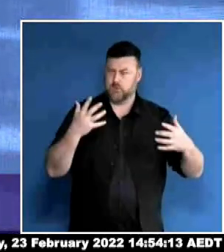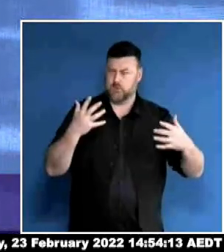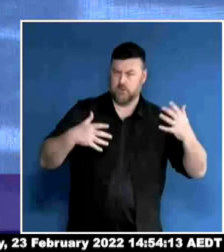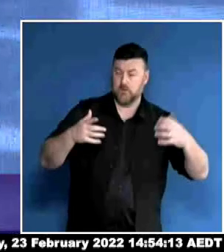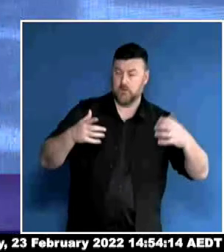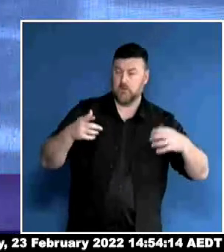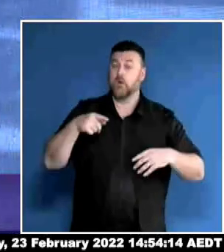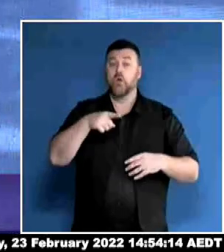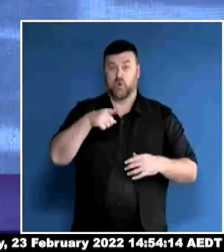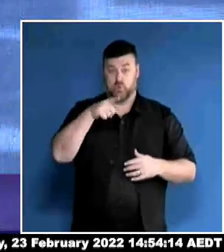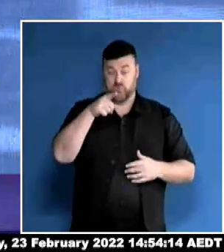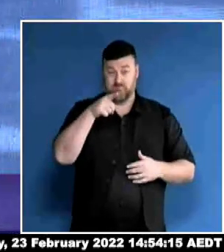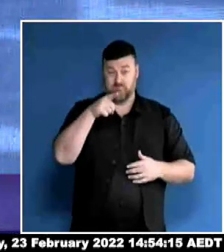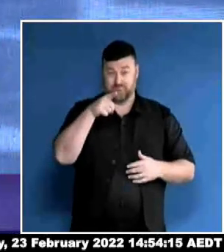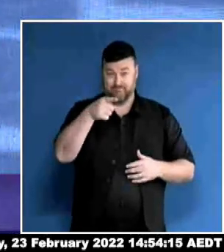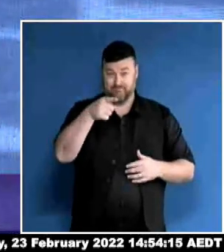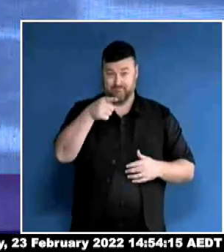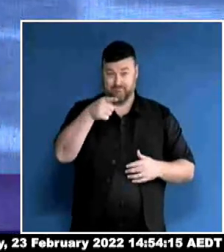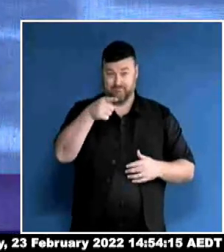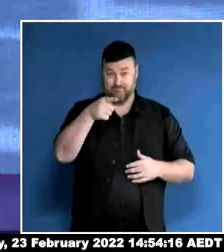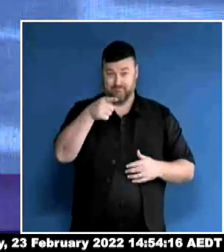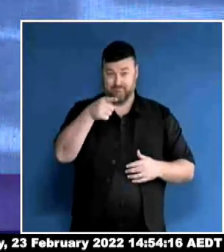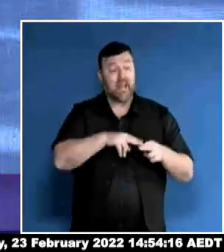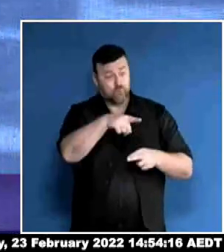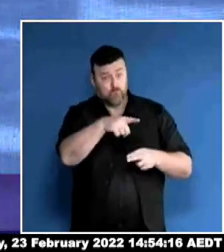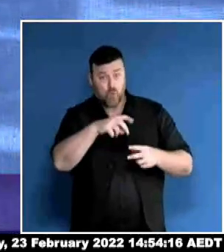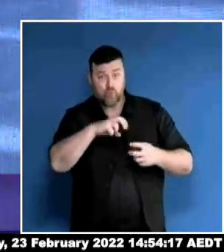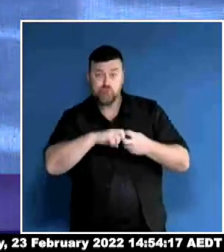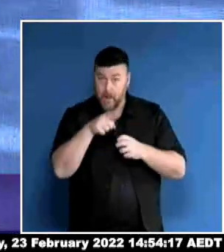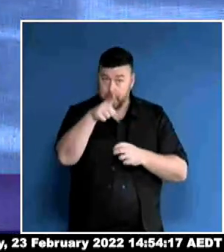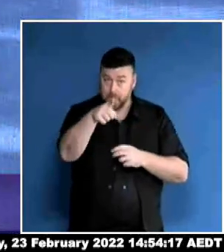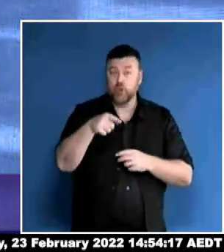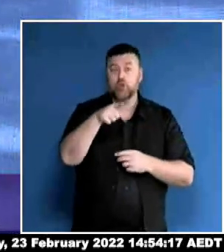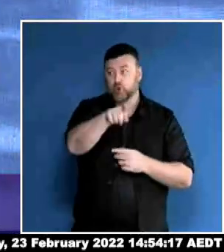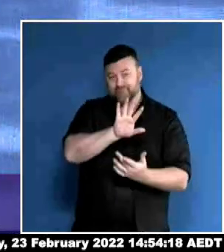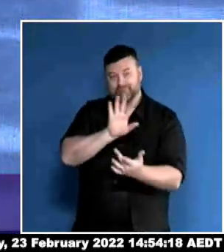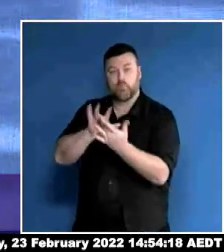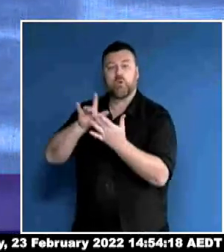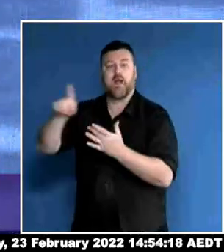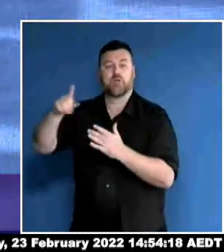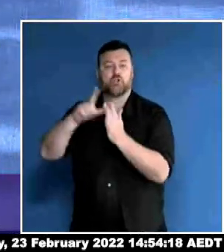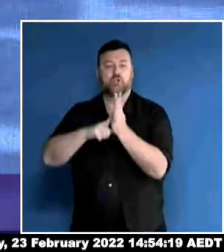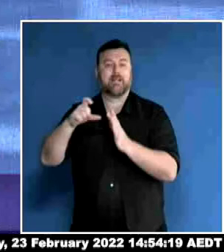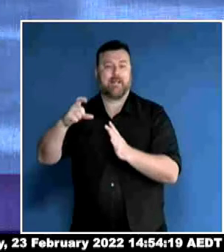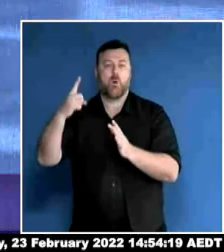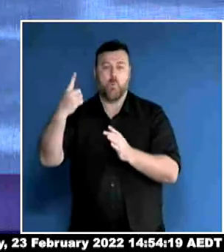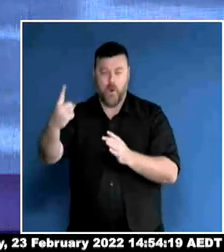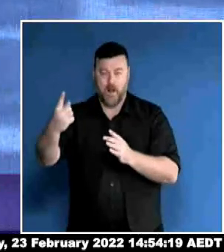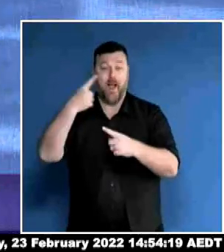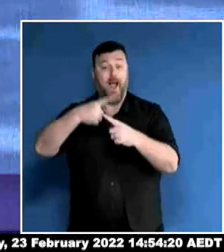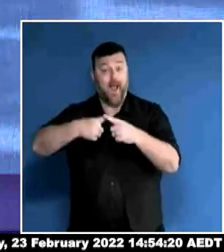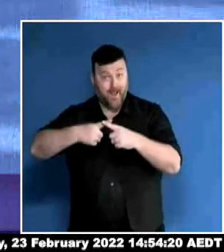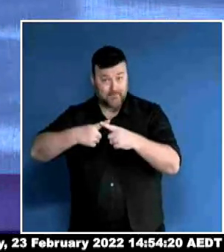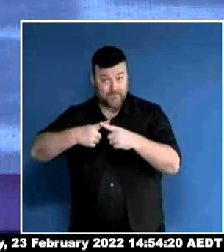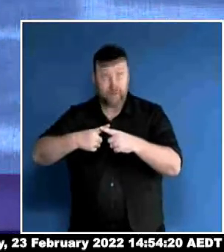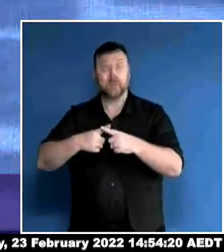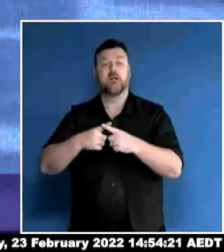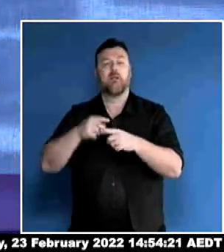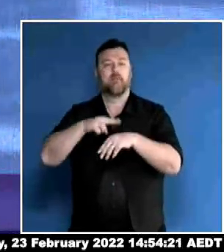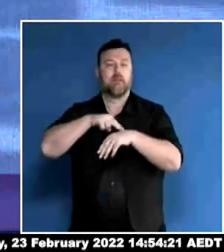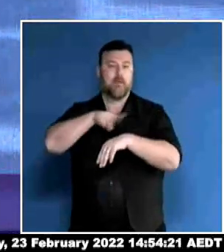problems, and you told JC-1 and the National Operations Manager about your concerns about